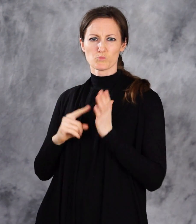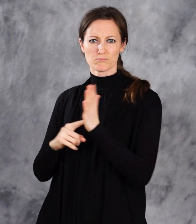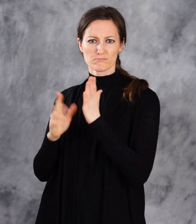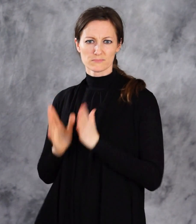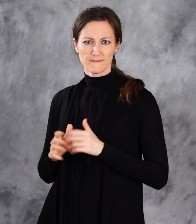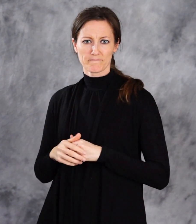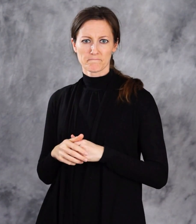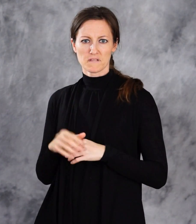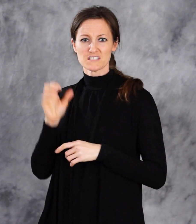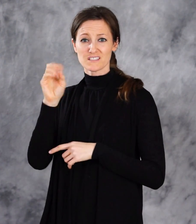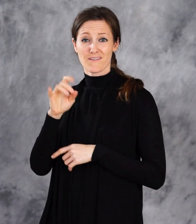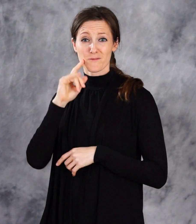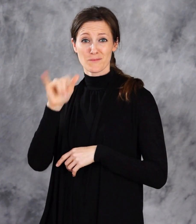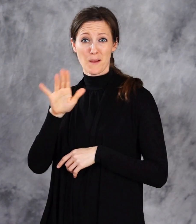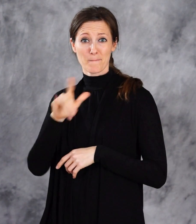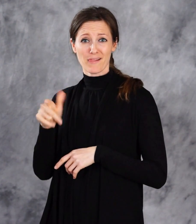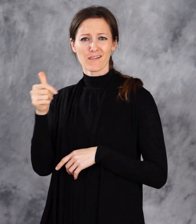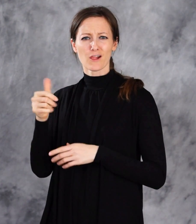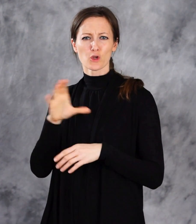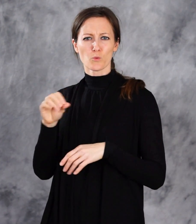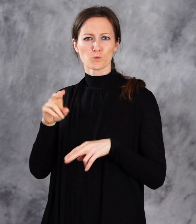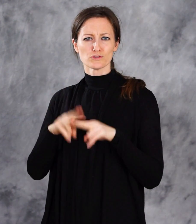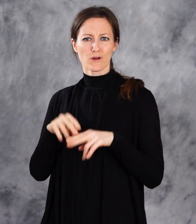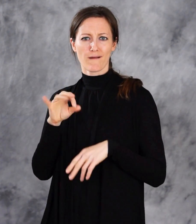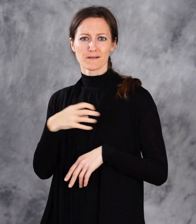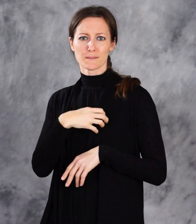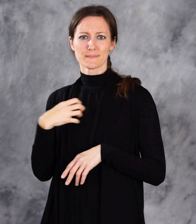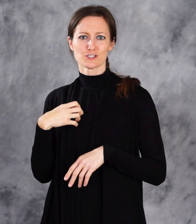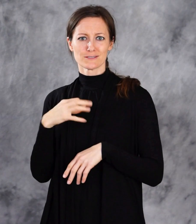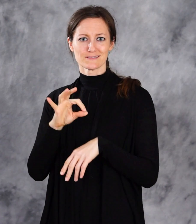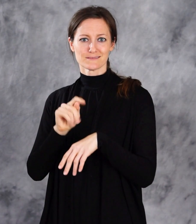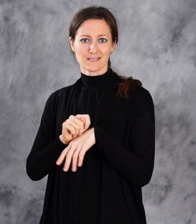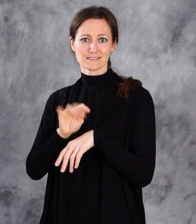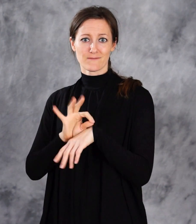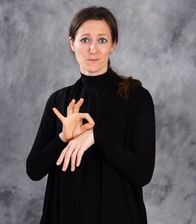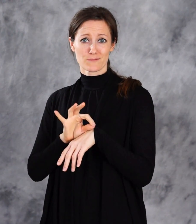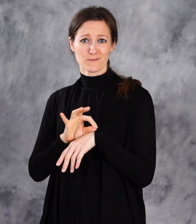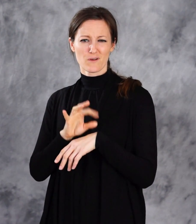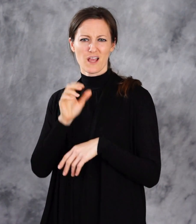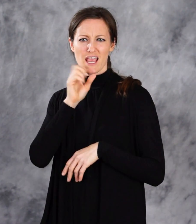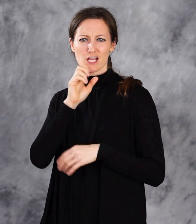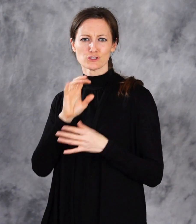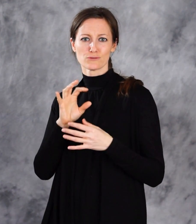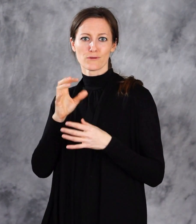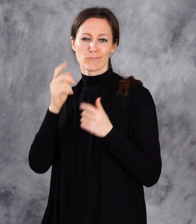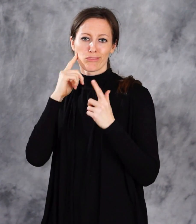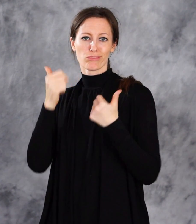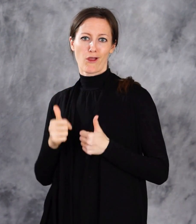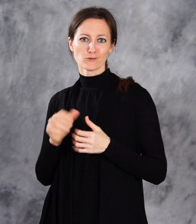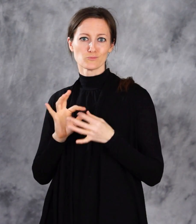testified for the bill. He was the co-chair of the Commission’s Task Force on Age-Related Hearing Loss